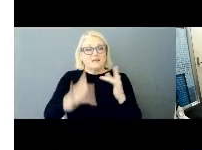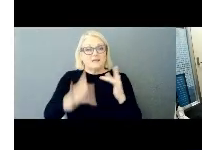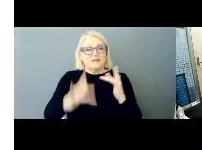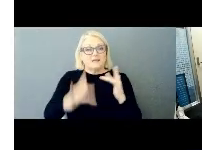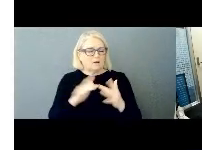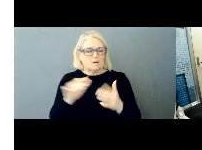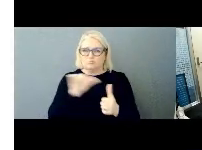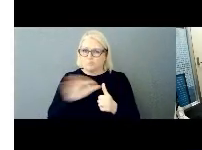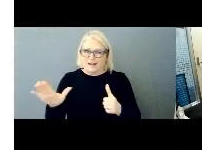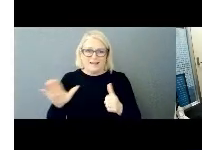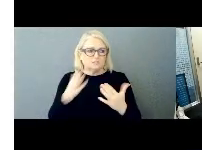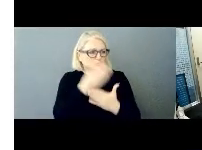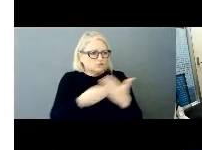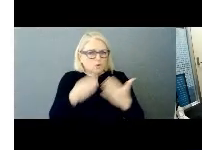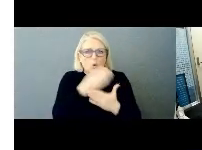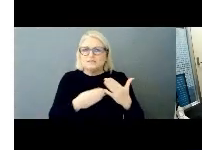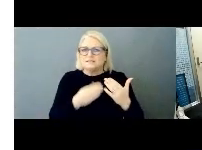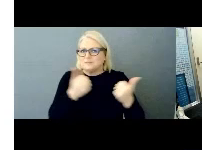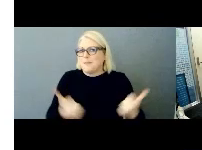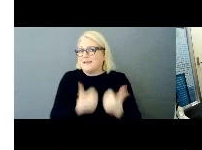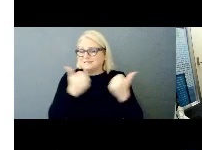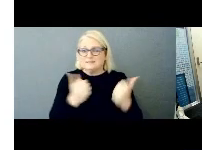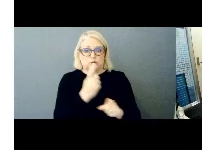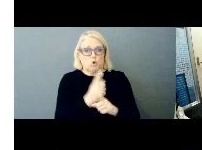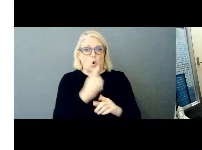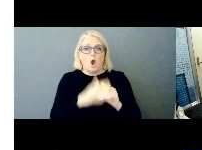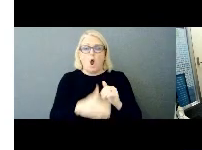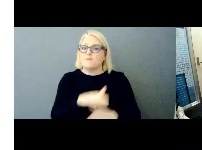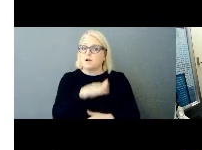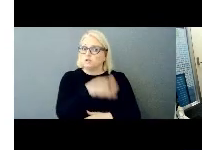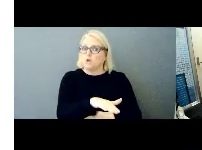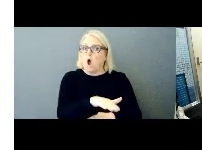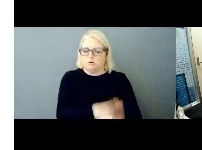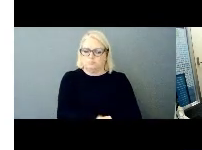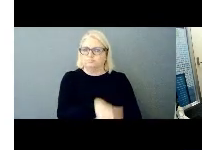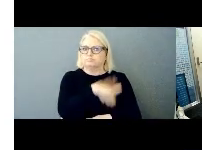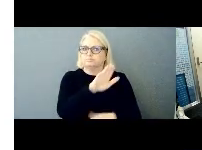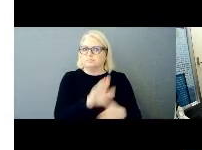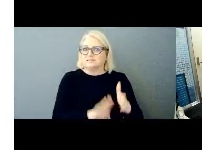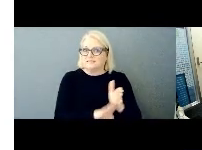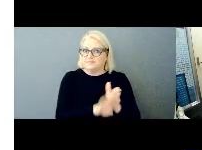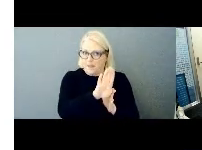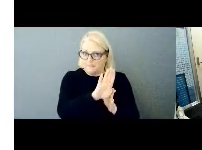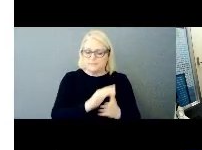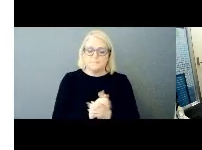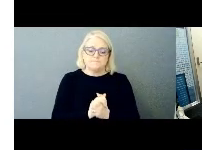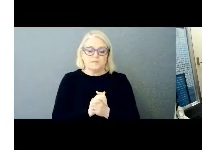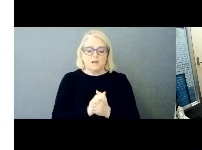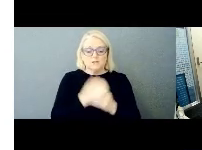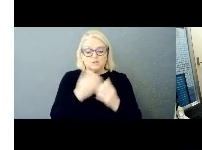of which child development is one of them. So, in the child development promotion space, we have some things in place.